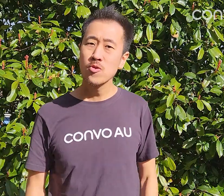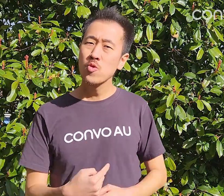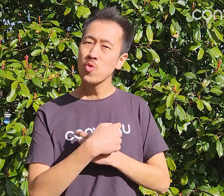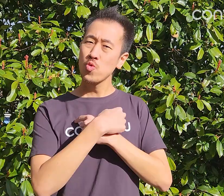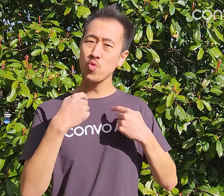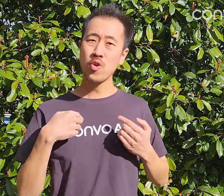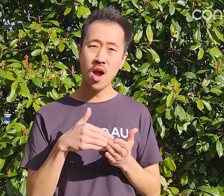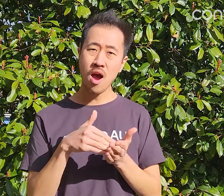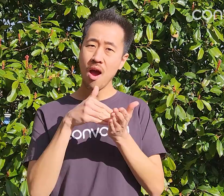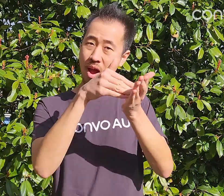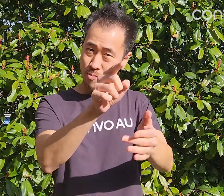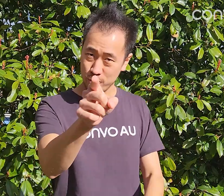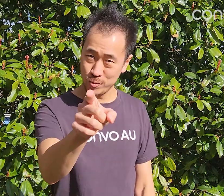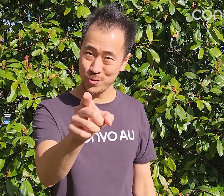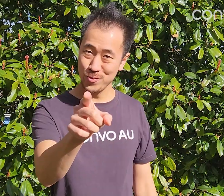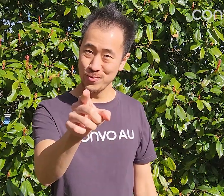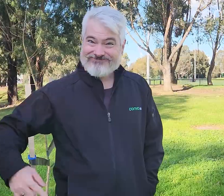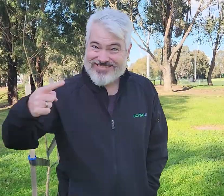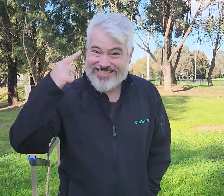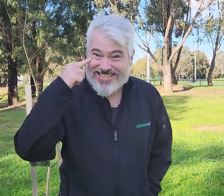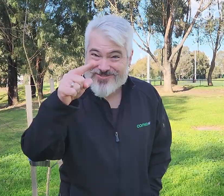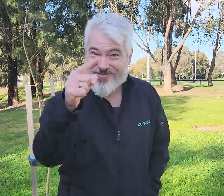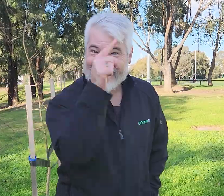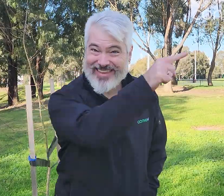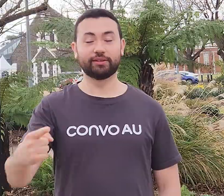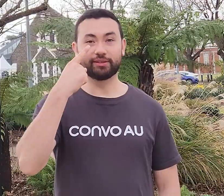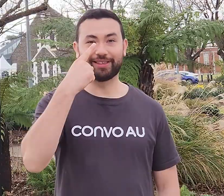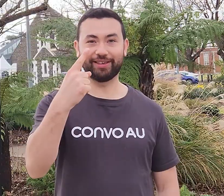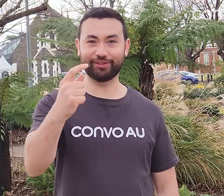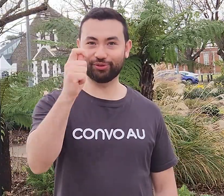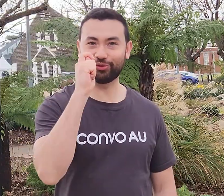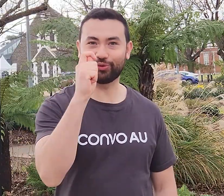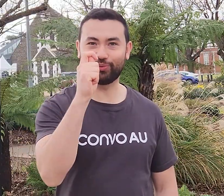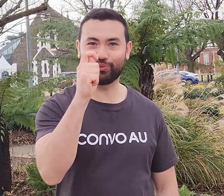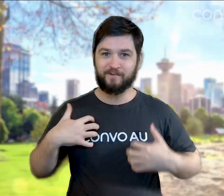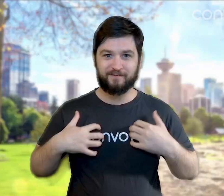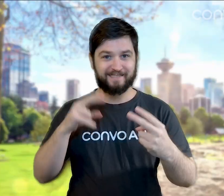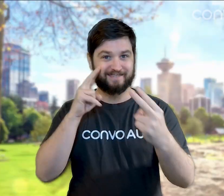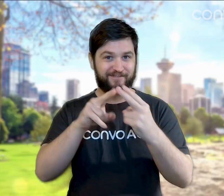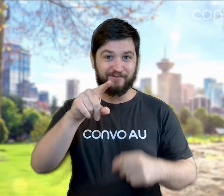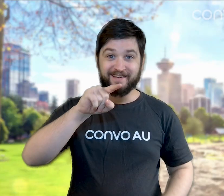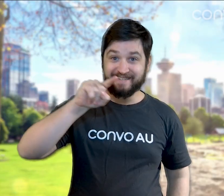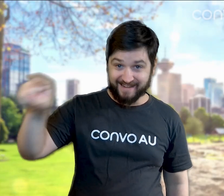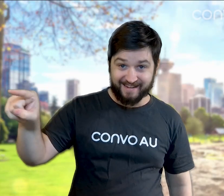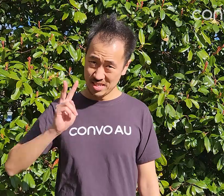We're here to help! Looking forward to seeing you there! See you soon! Looking forward to seeing you there!